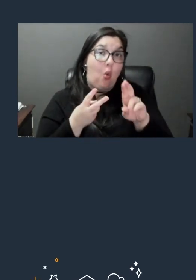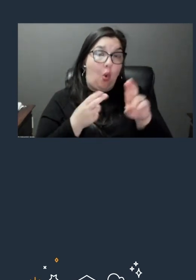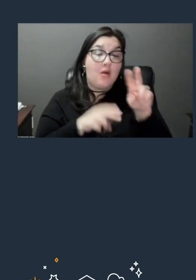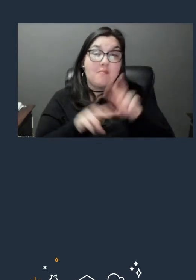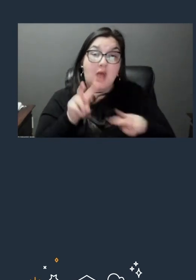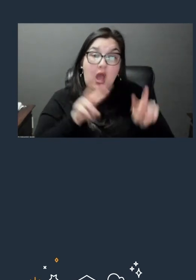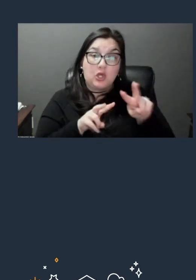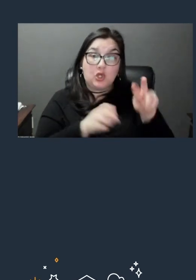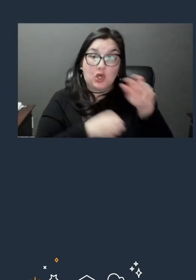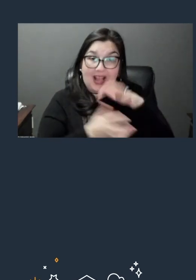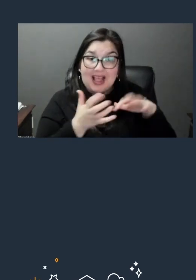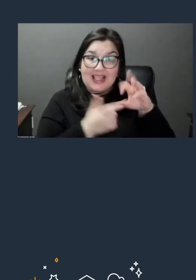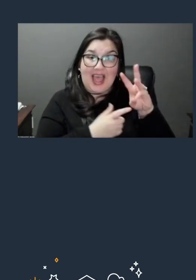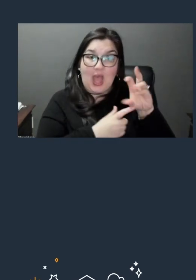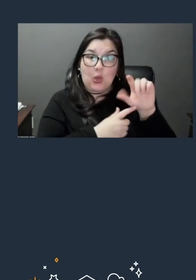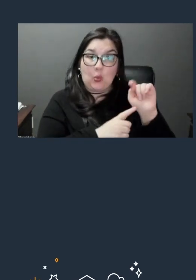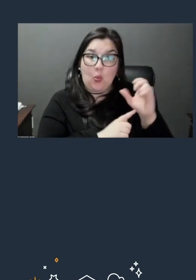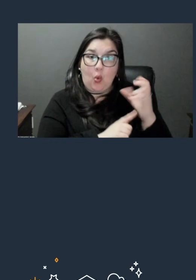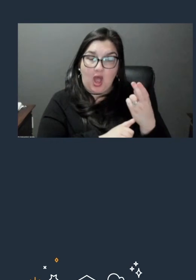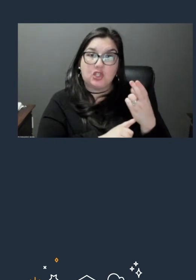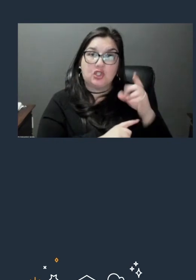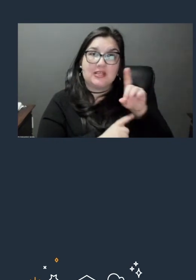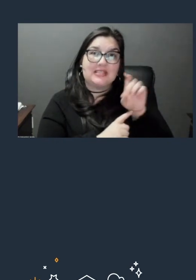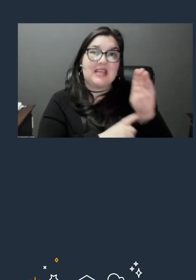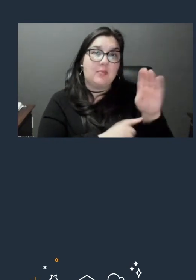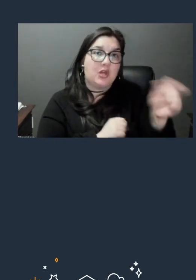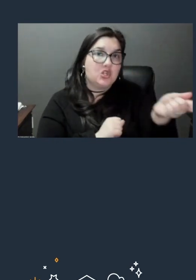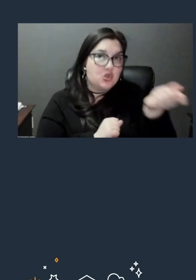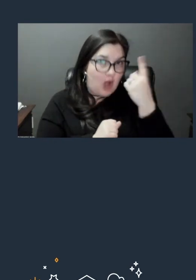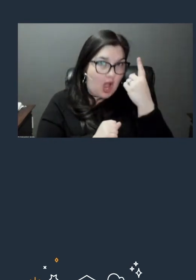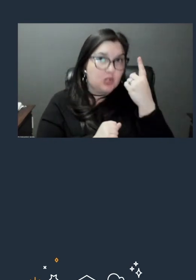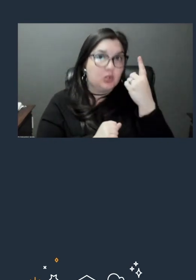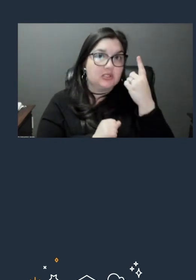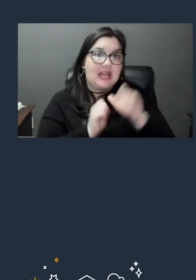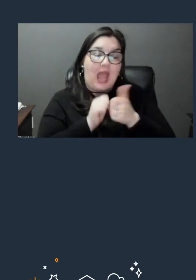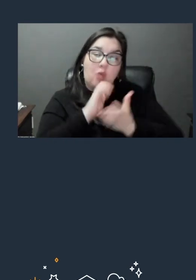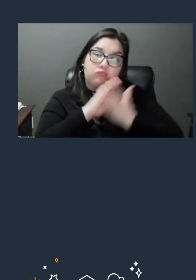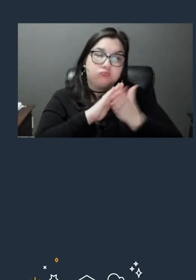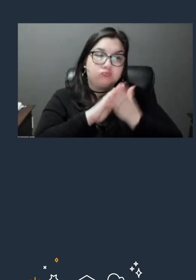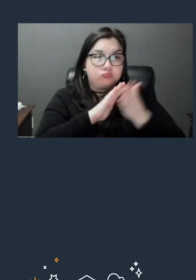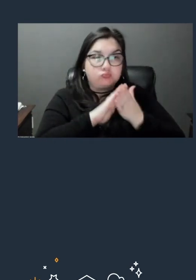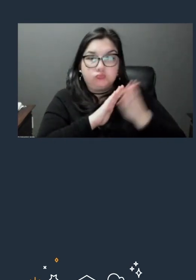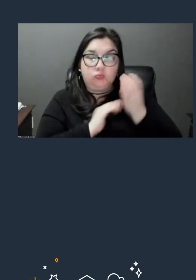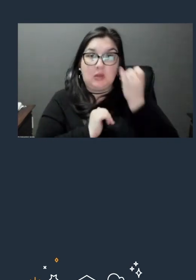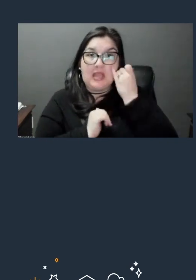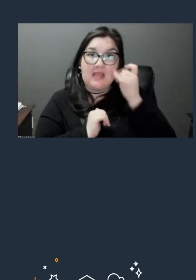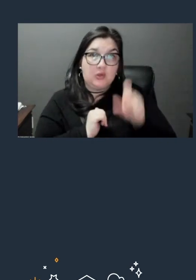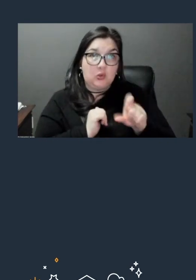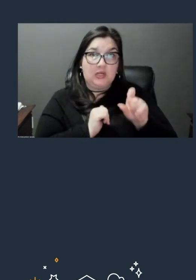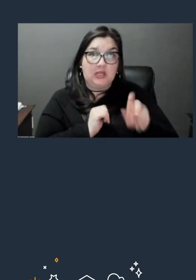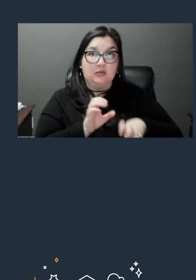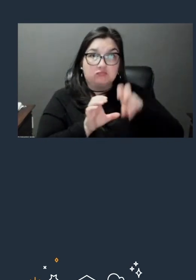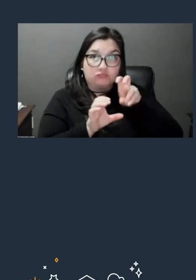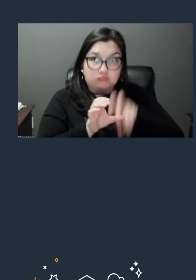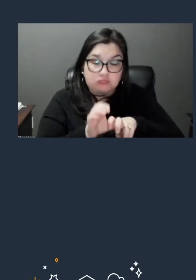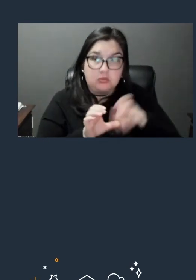to understand how your operational posture is going along, and if you need to take any steps, you can do that, and then you can configure the Backup Audit Manager